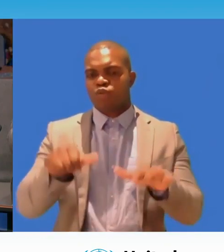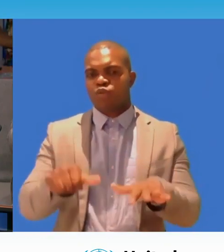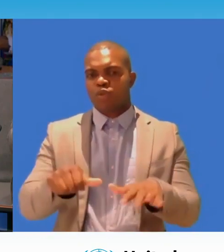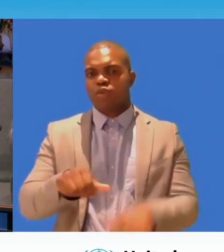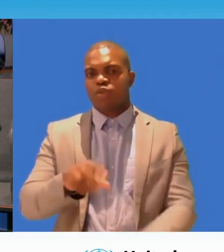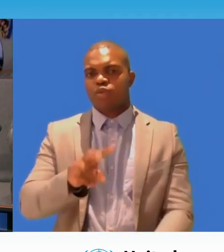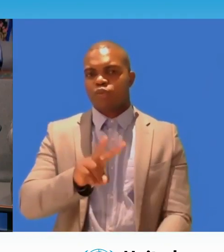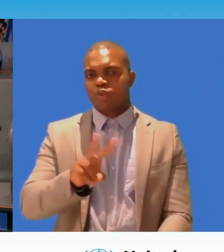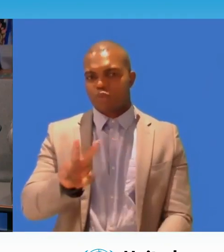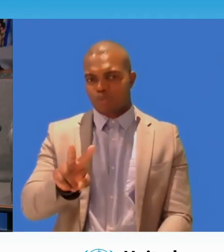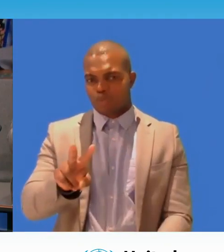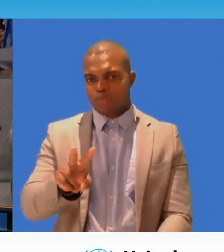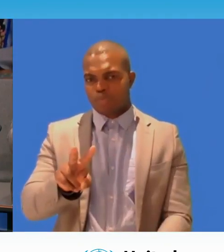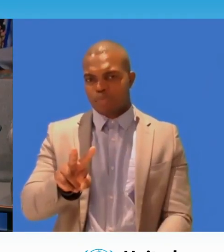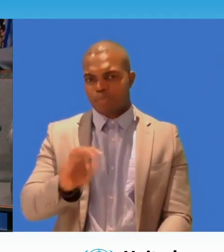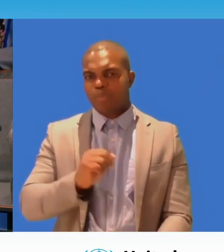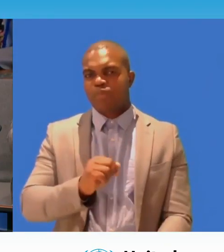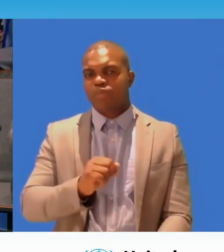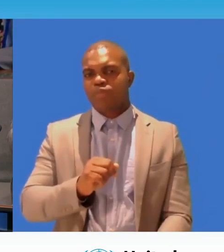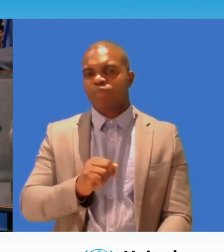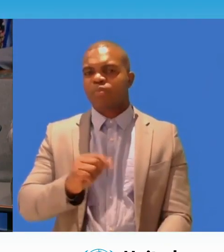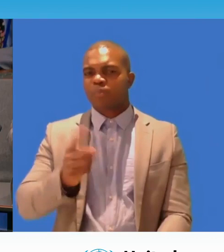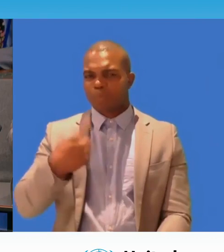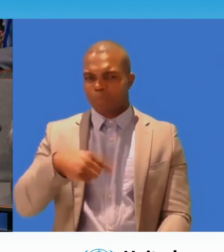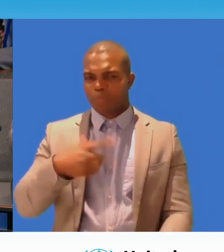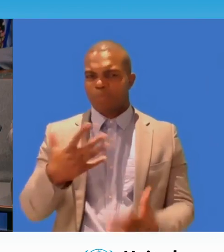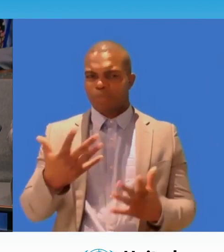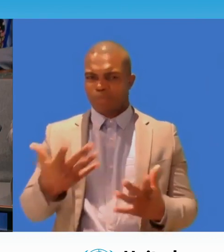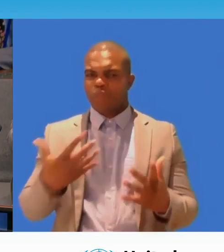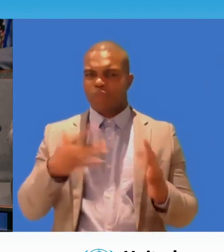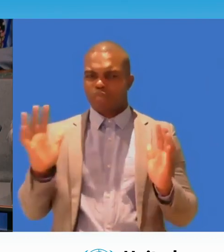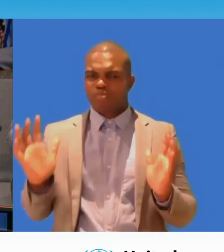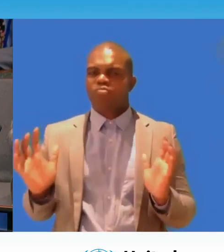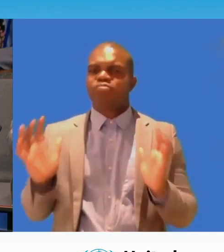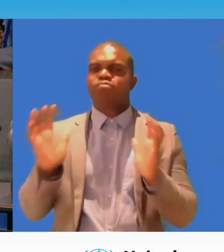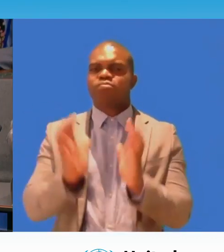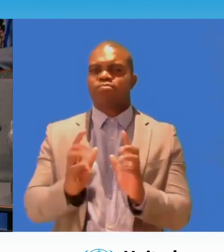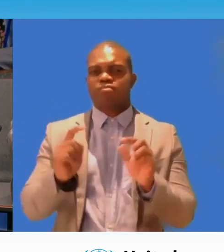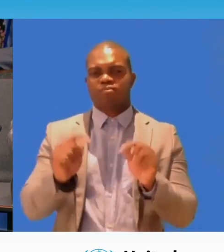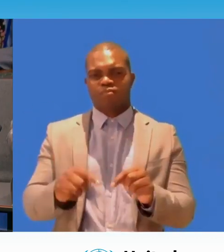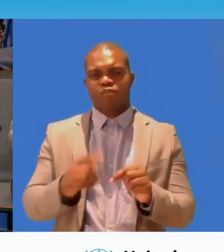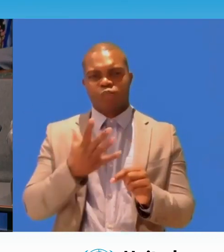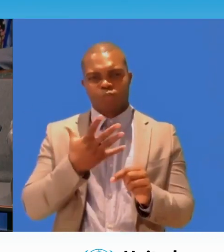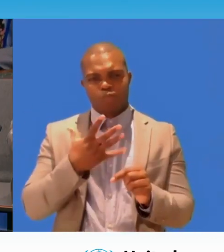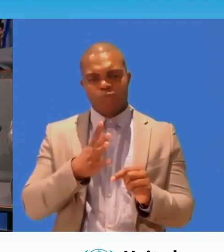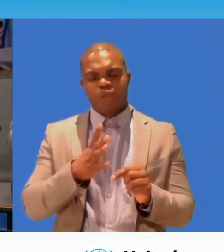and pledge our commitment to the purposes and the principles of the convention furthermore to